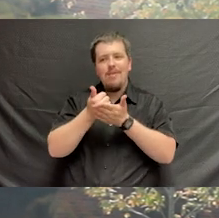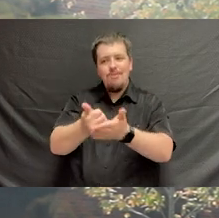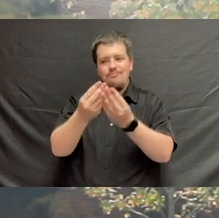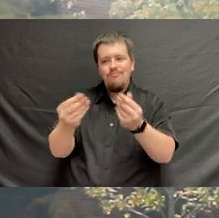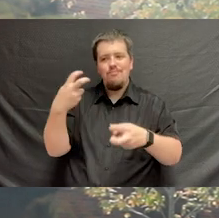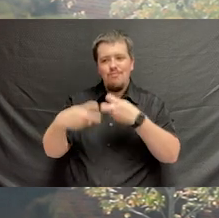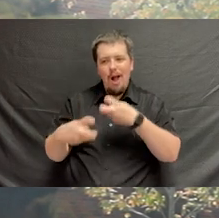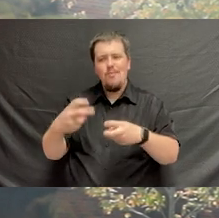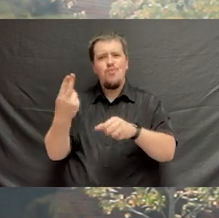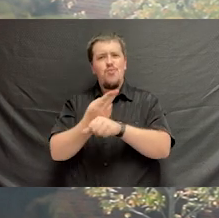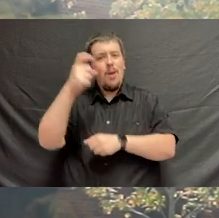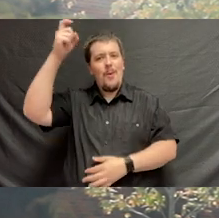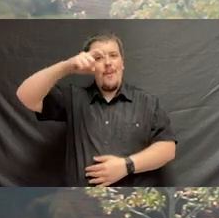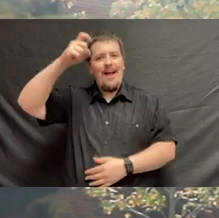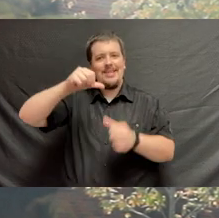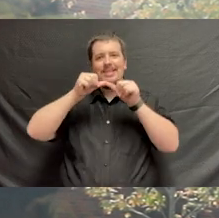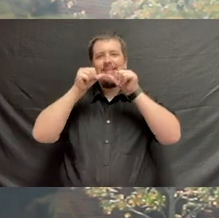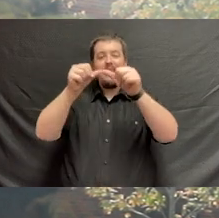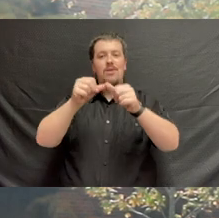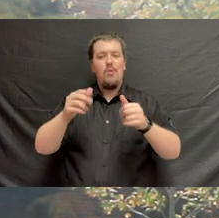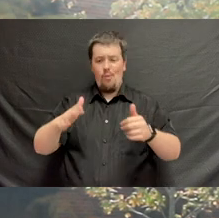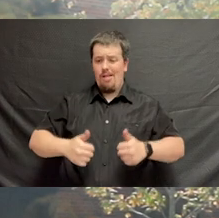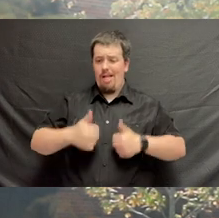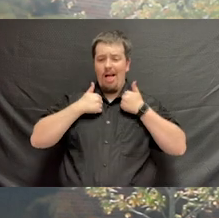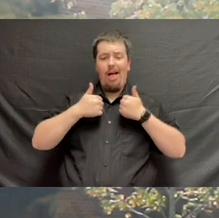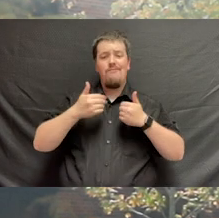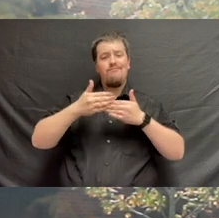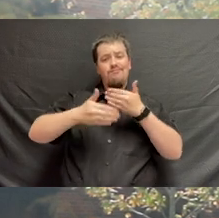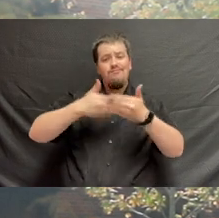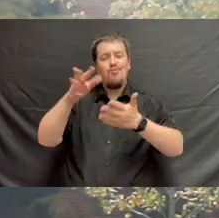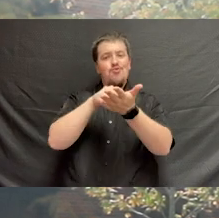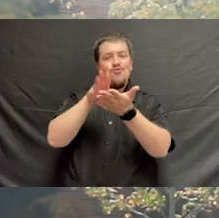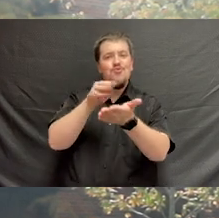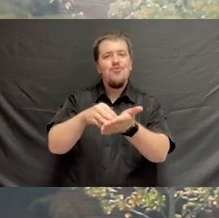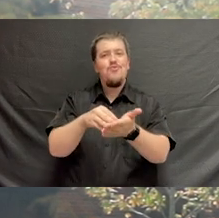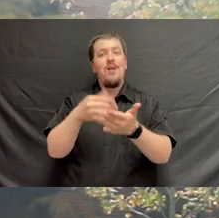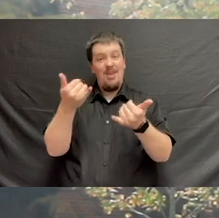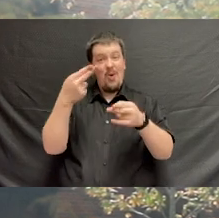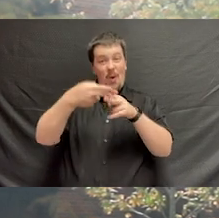use them wisely and continue on a path of lifelong learning. That's the reason we call this commencement,